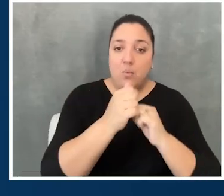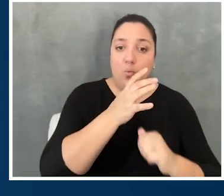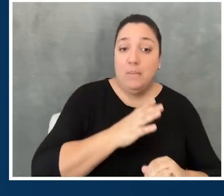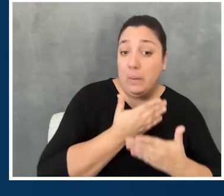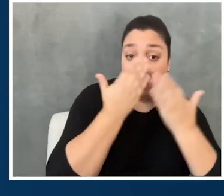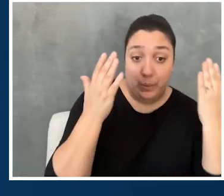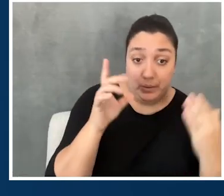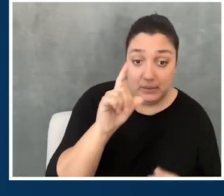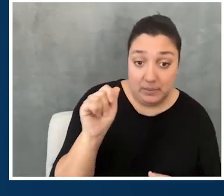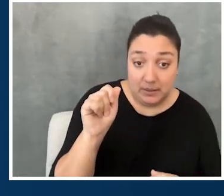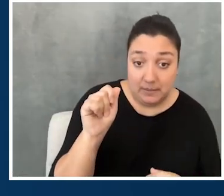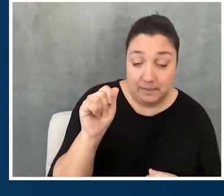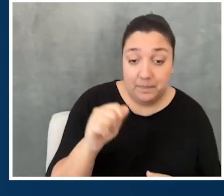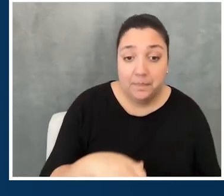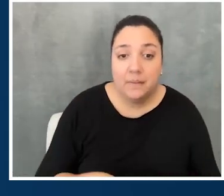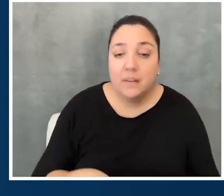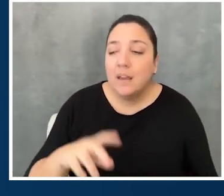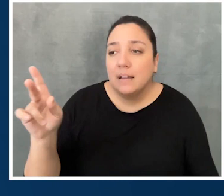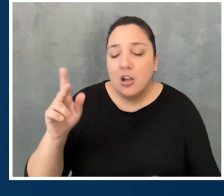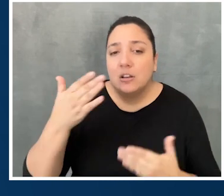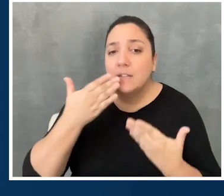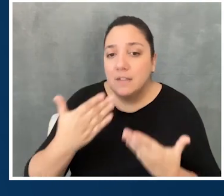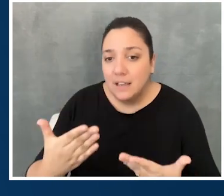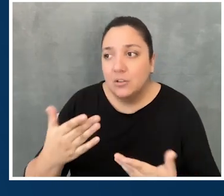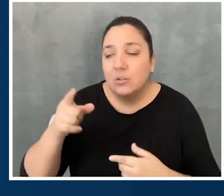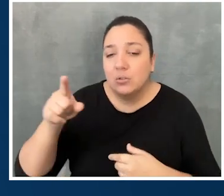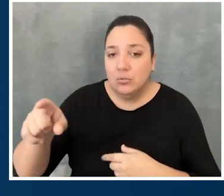Thank you so much for that really great transition from one to the other. (chuckles)